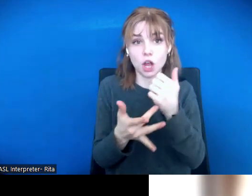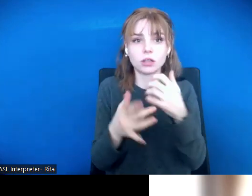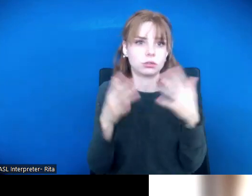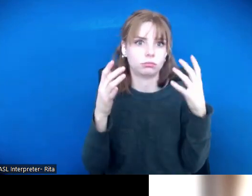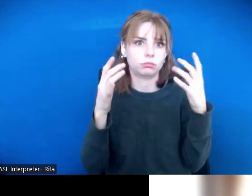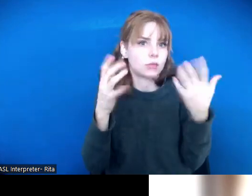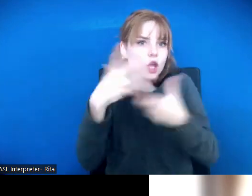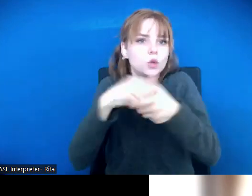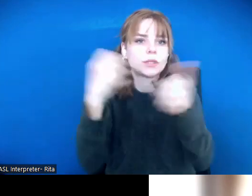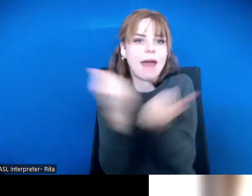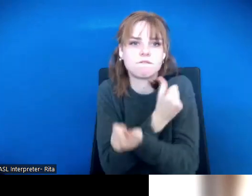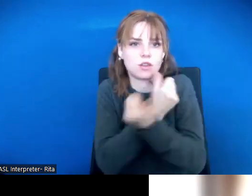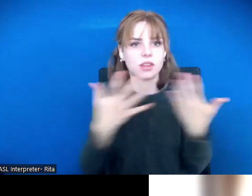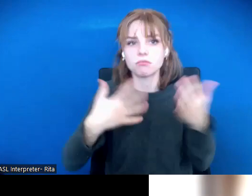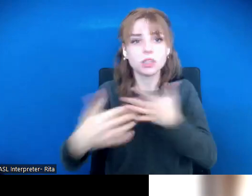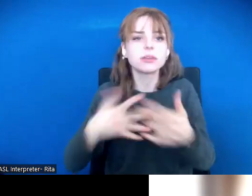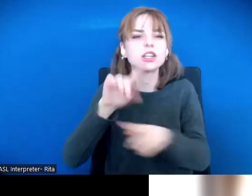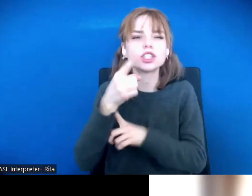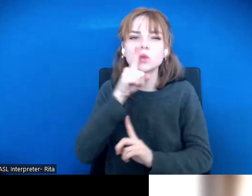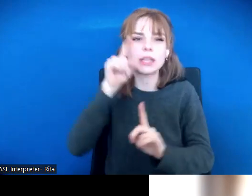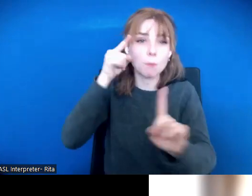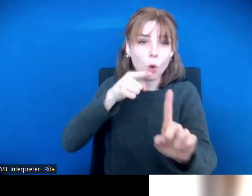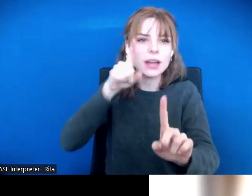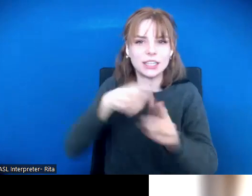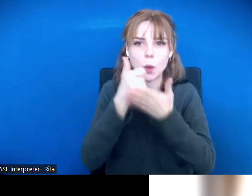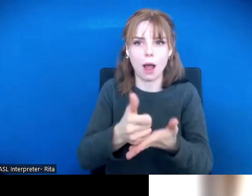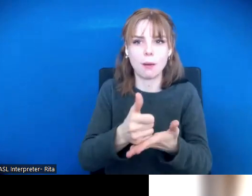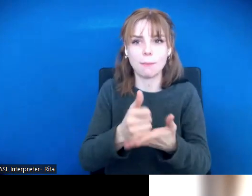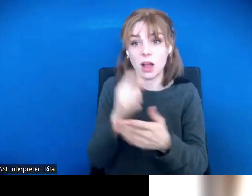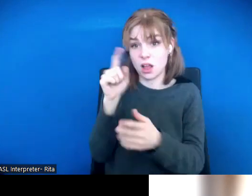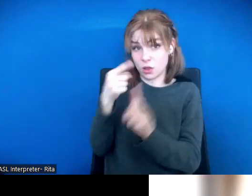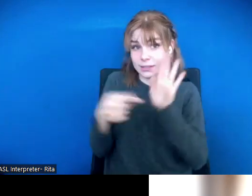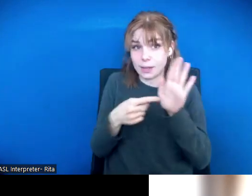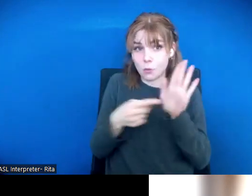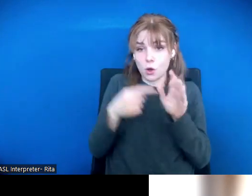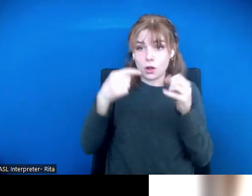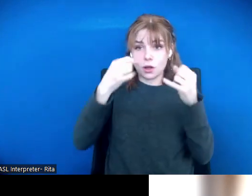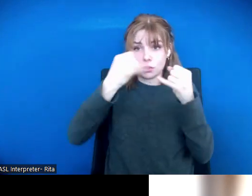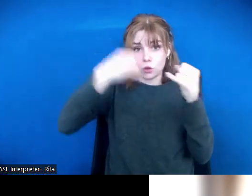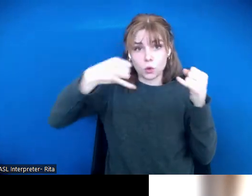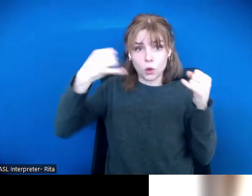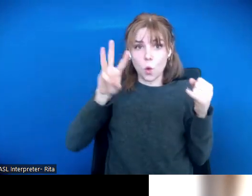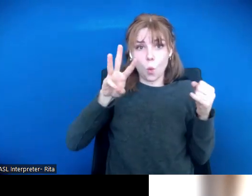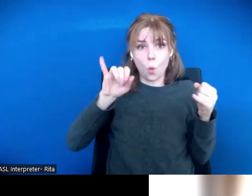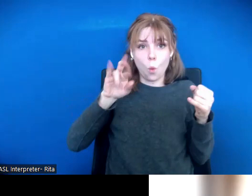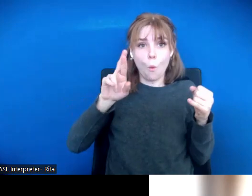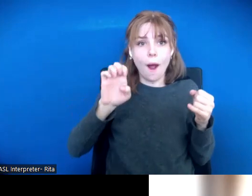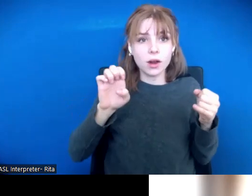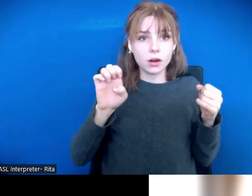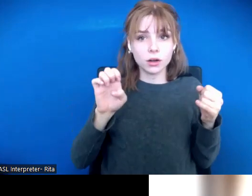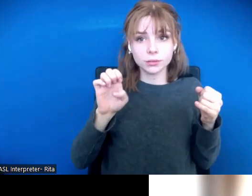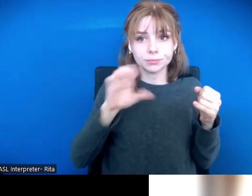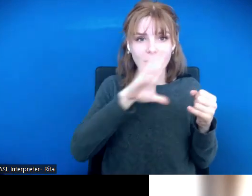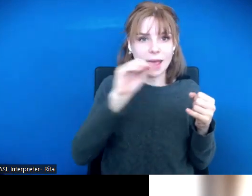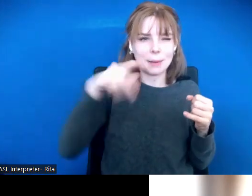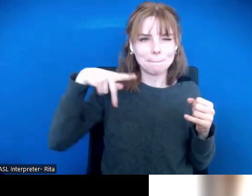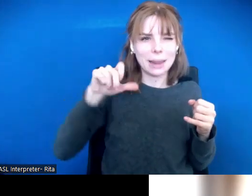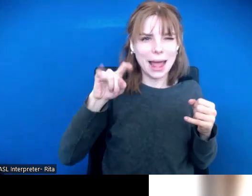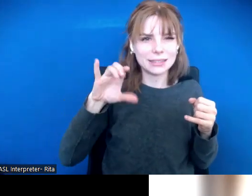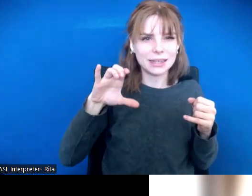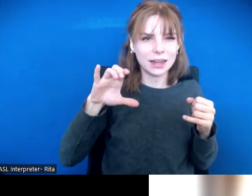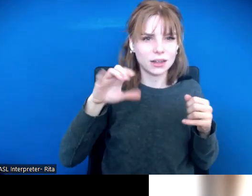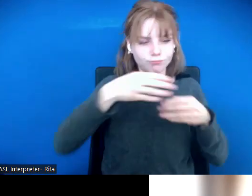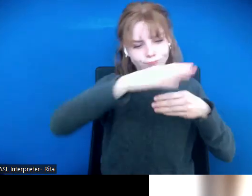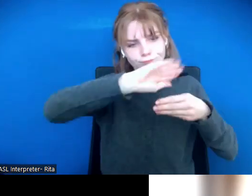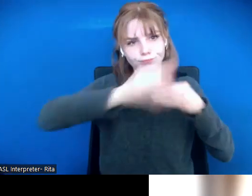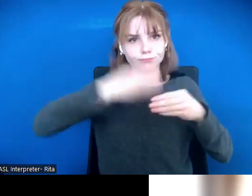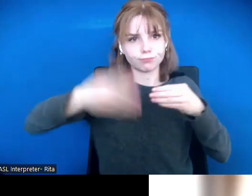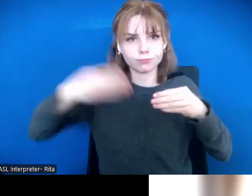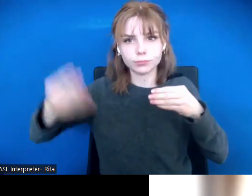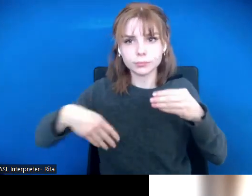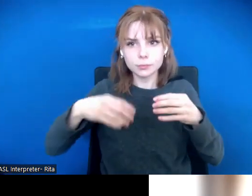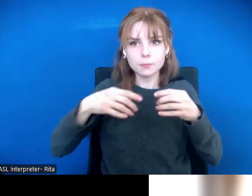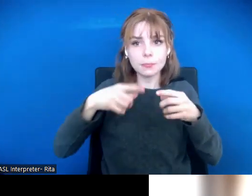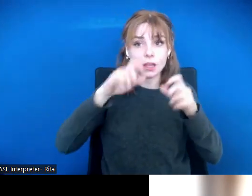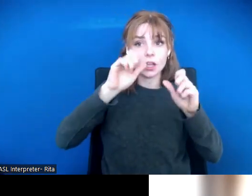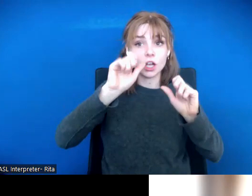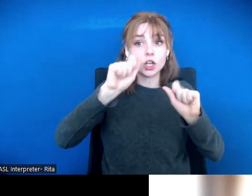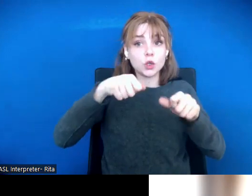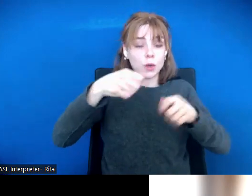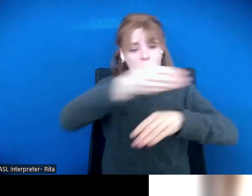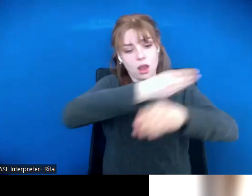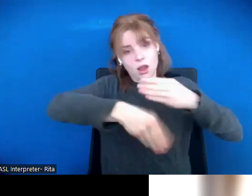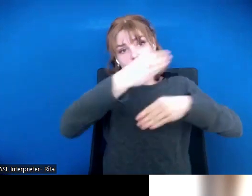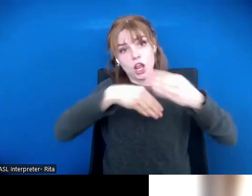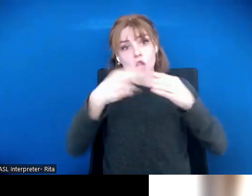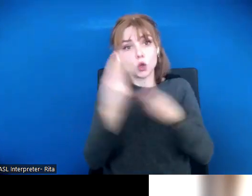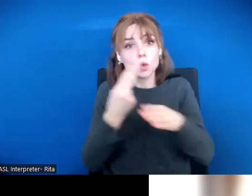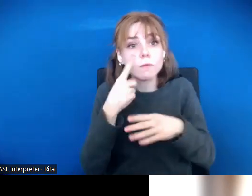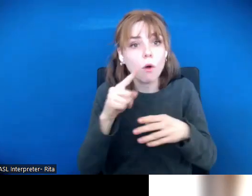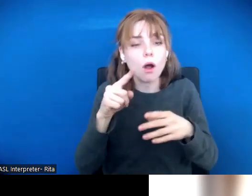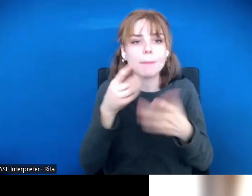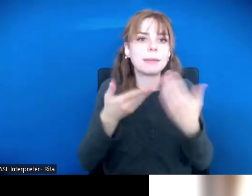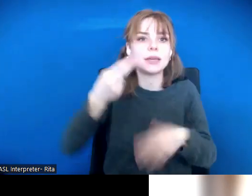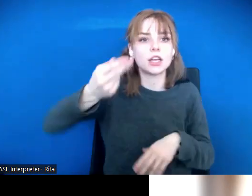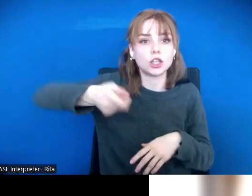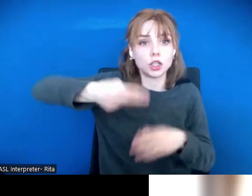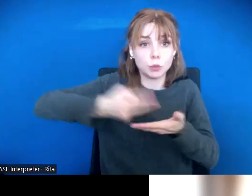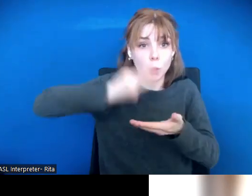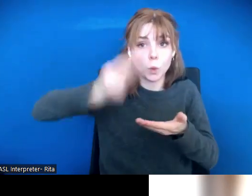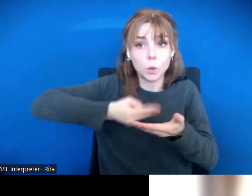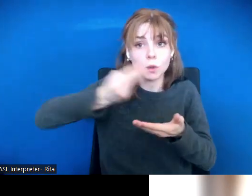And I wanted to just show you that it really can be anything.